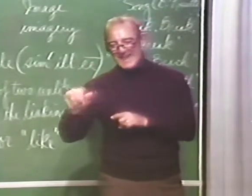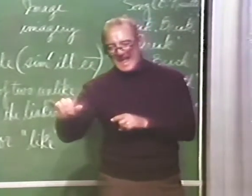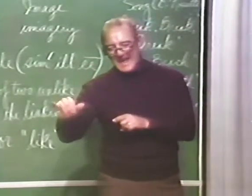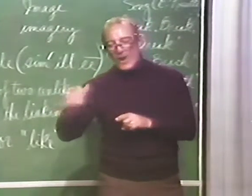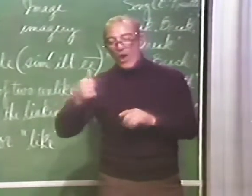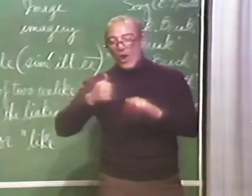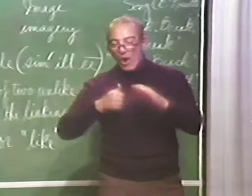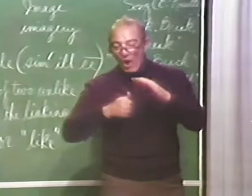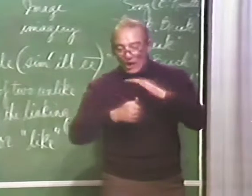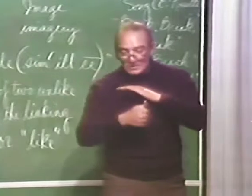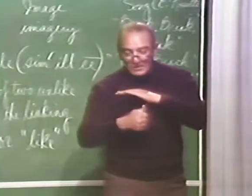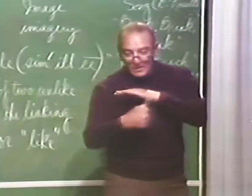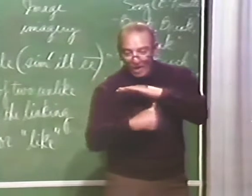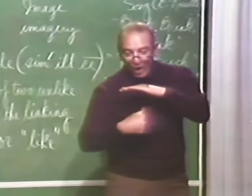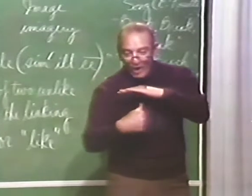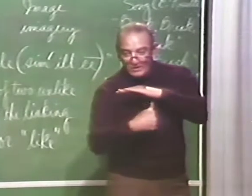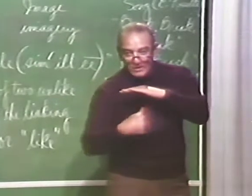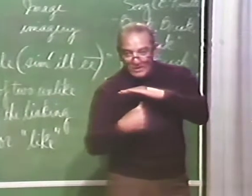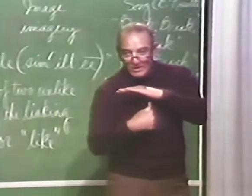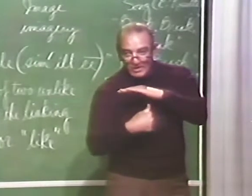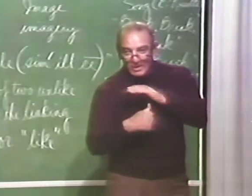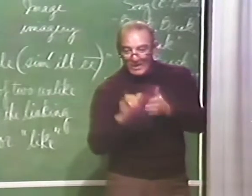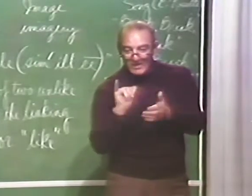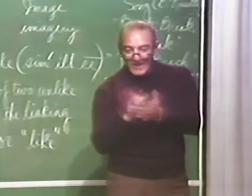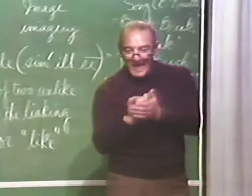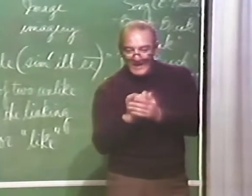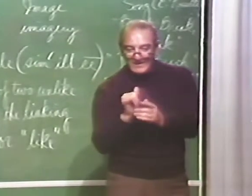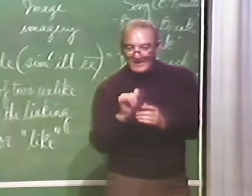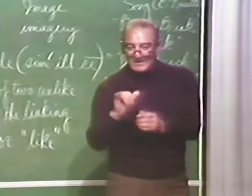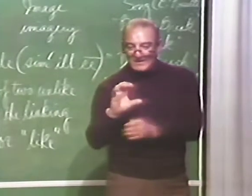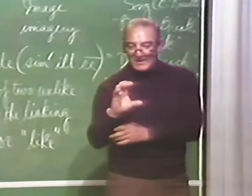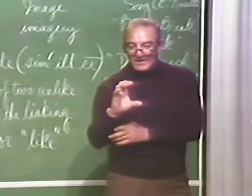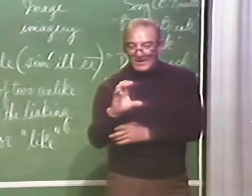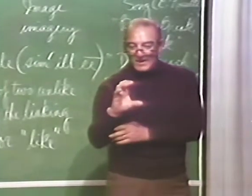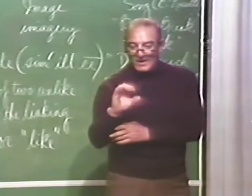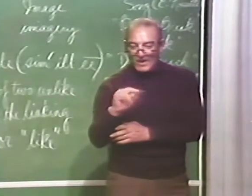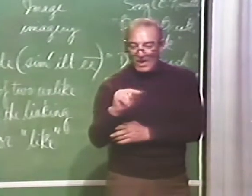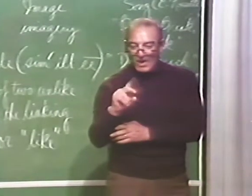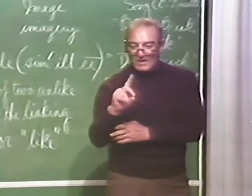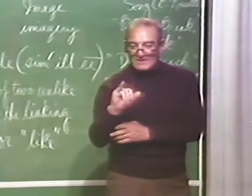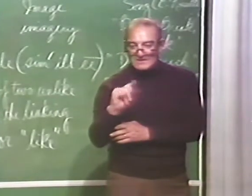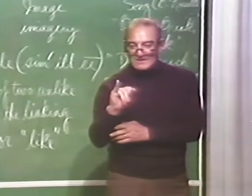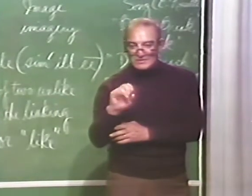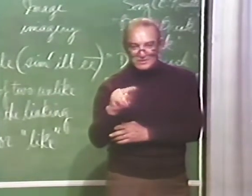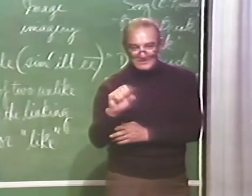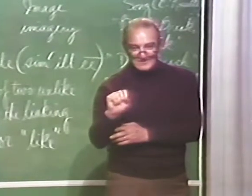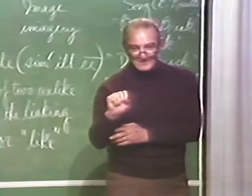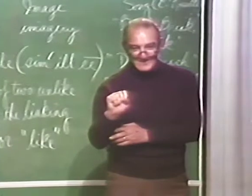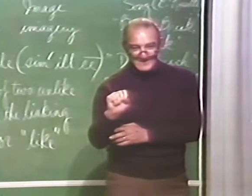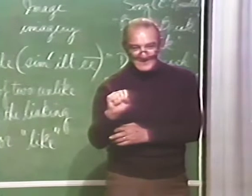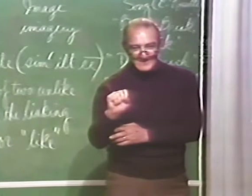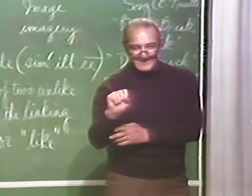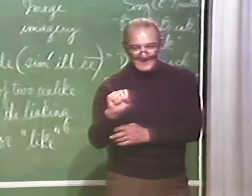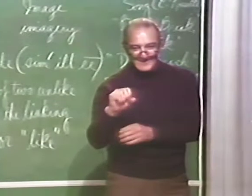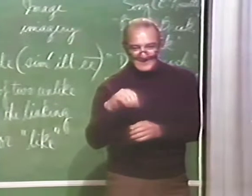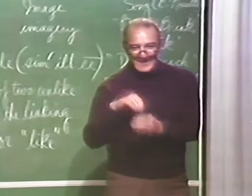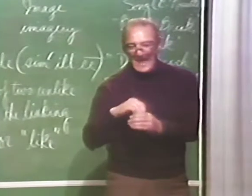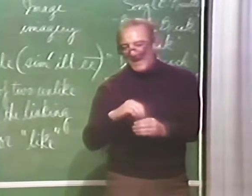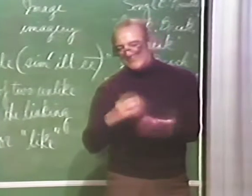THIS IS LIKE THAT UNDER, UNDER THAT CONDITION,